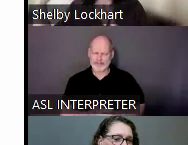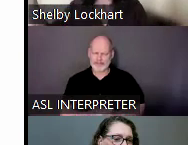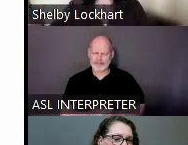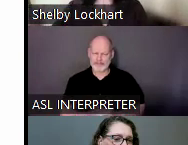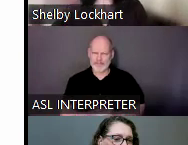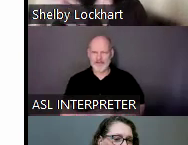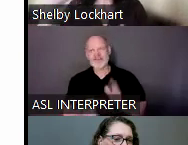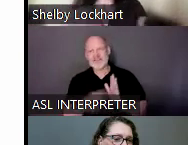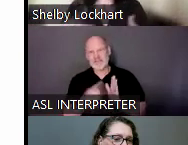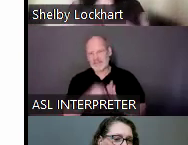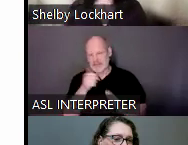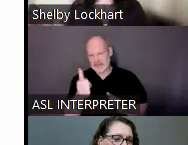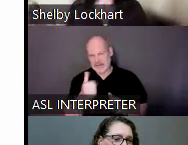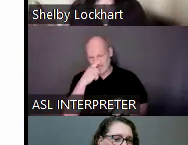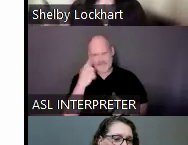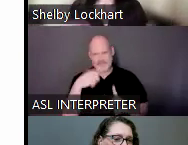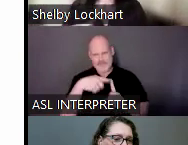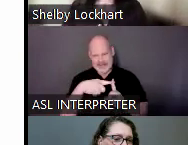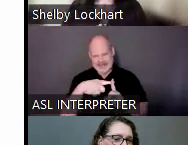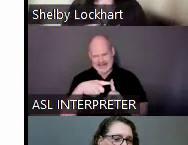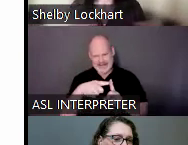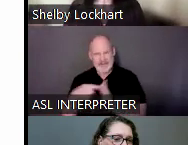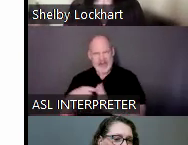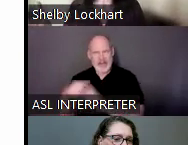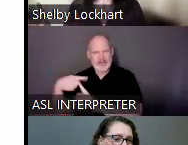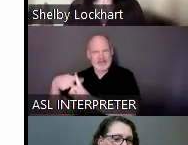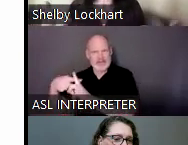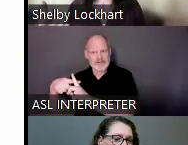they're going to find other internships; sometimes it is, sometimes it's crisis and